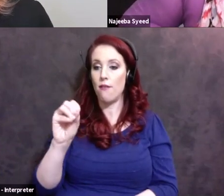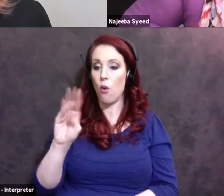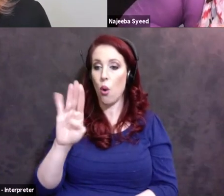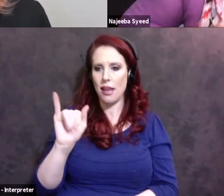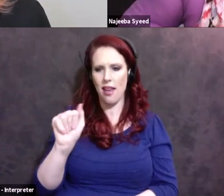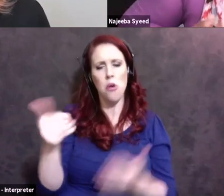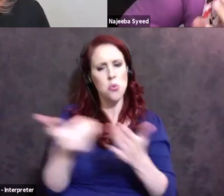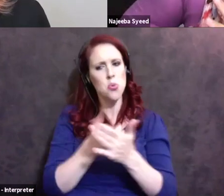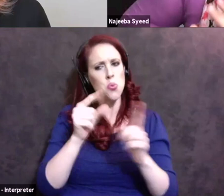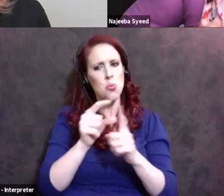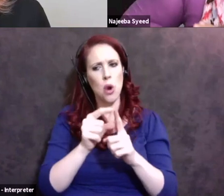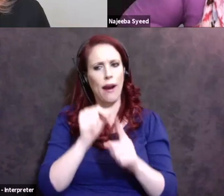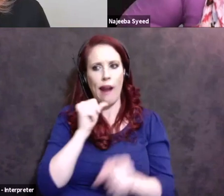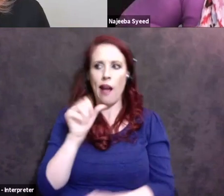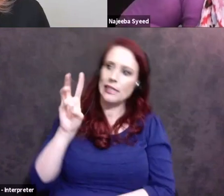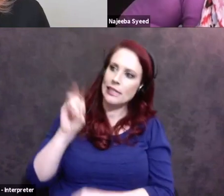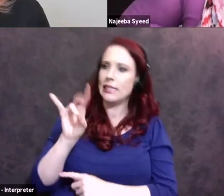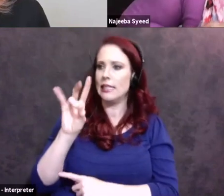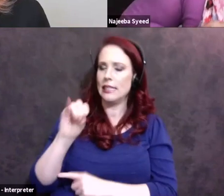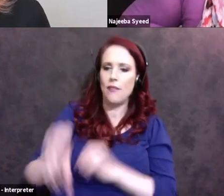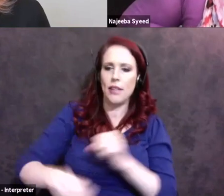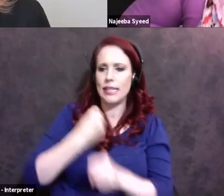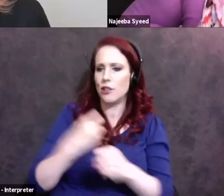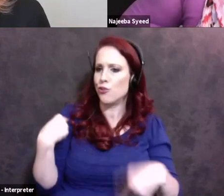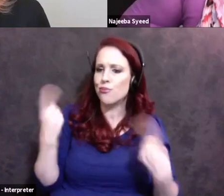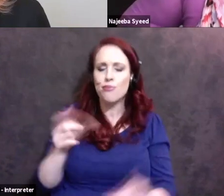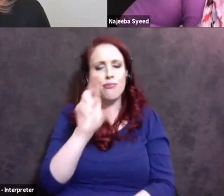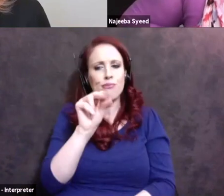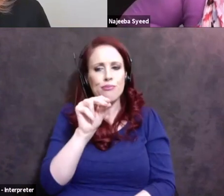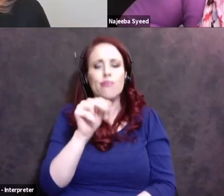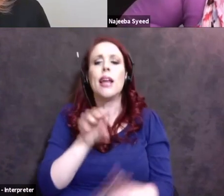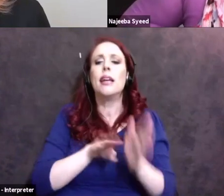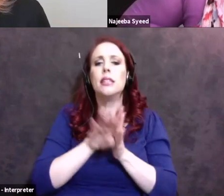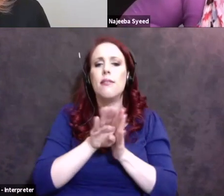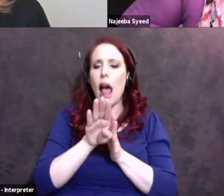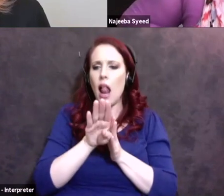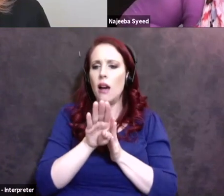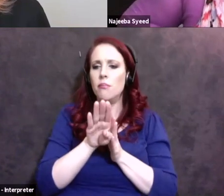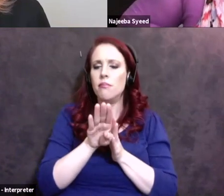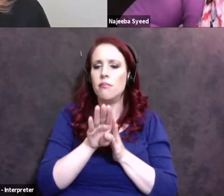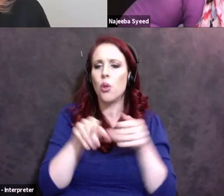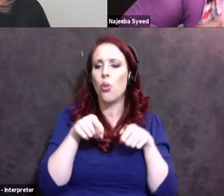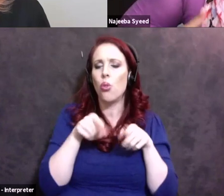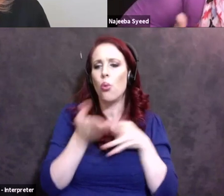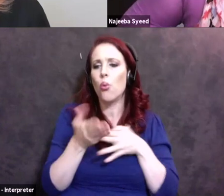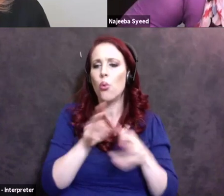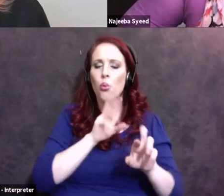It is a term that was developed through reports done on anti-Muslim bias and it kind of took